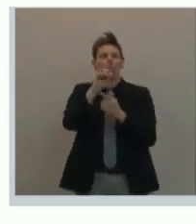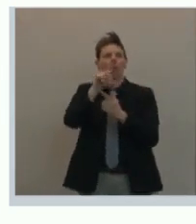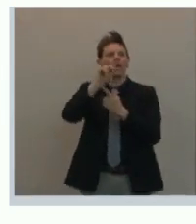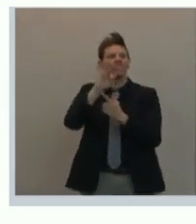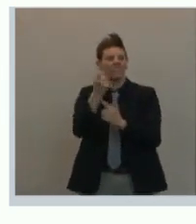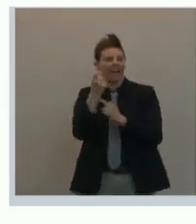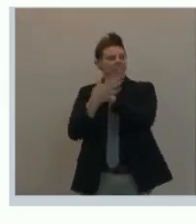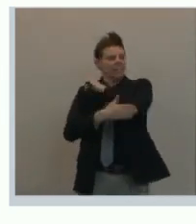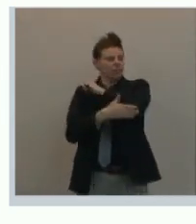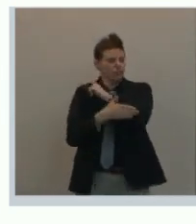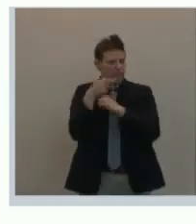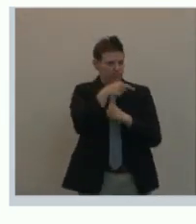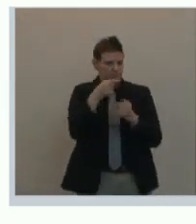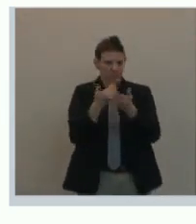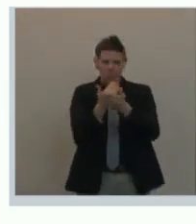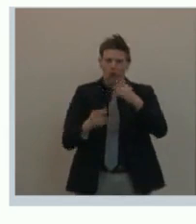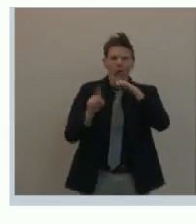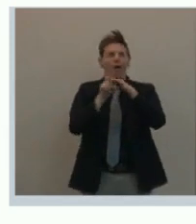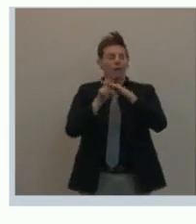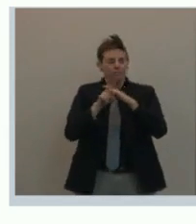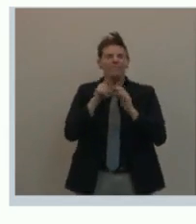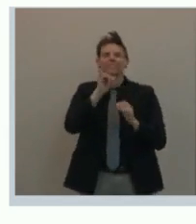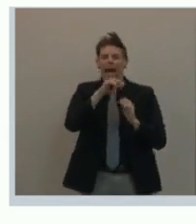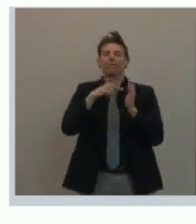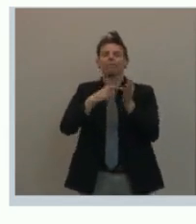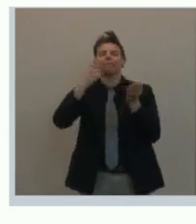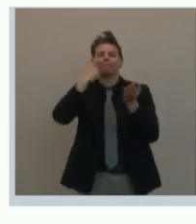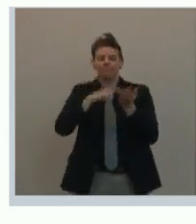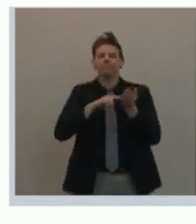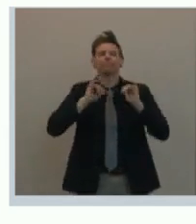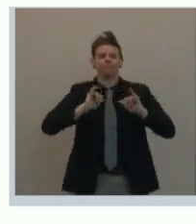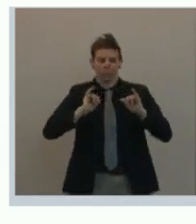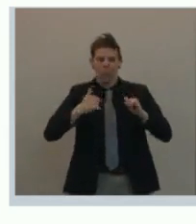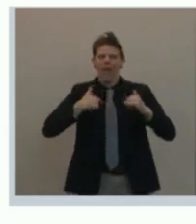WITH ONE NEW COUNTY, COLFAX COUNTY.